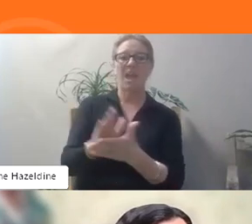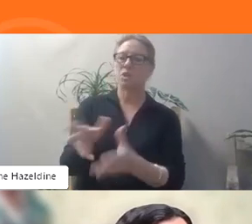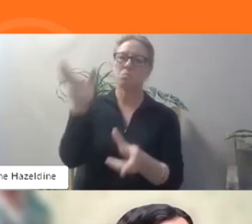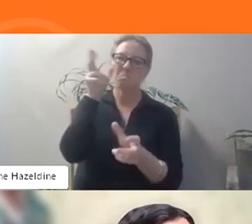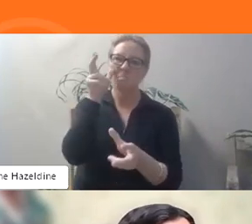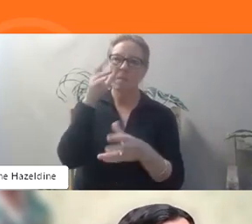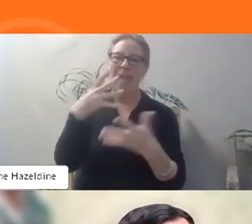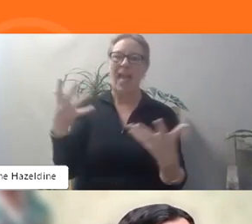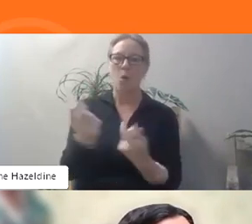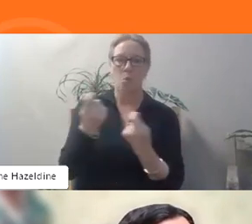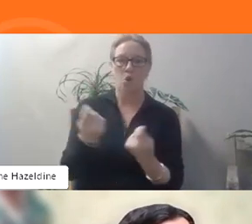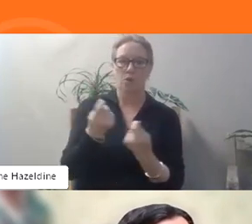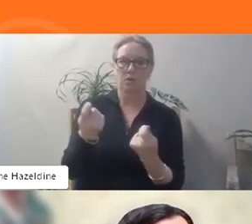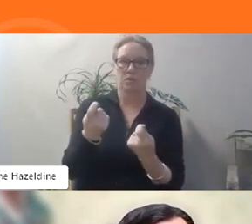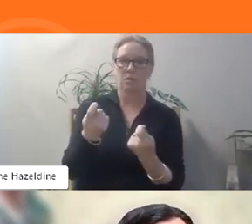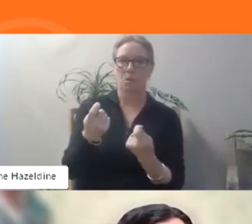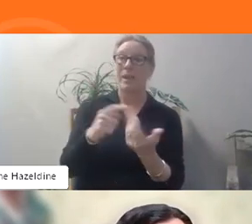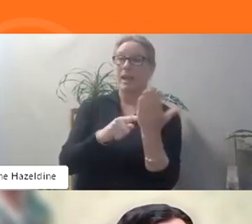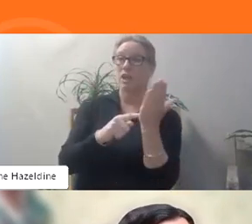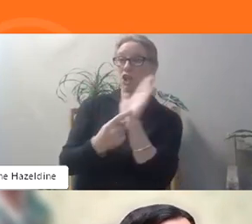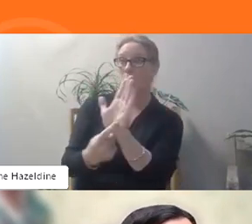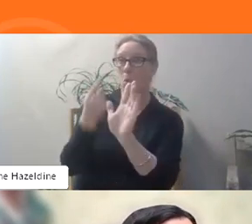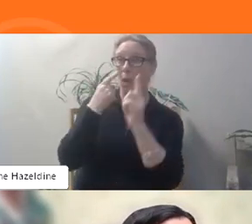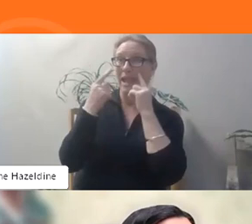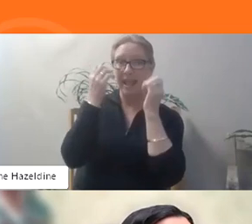works, and we can show them the evidence of how it works and how